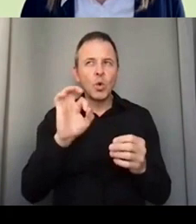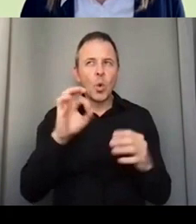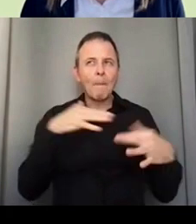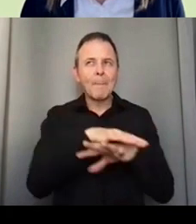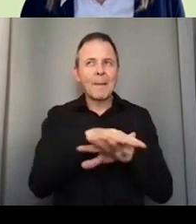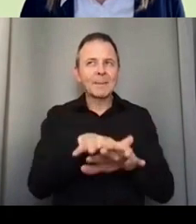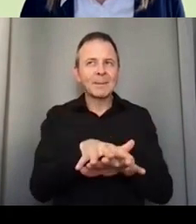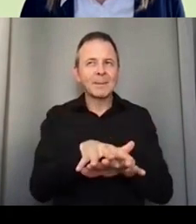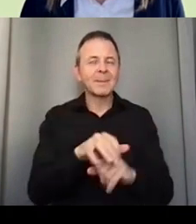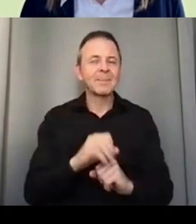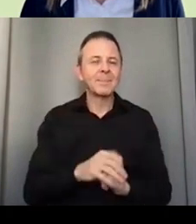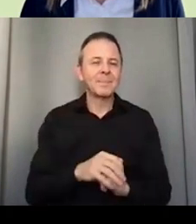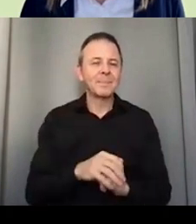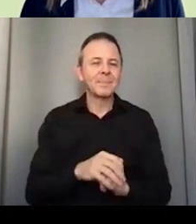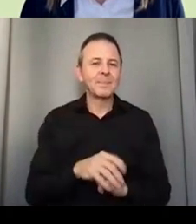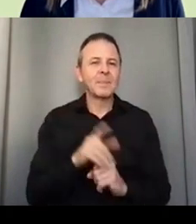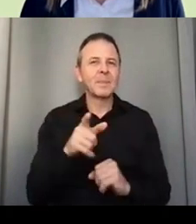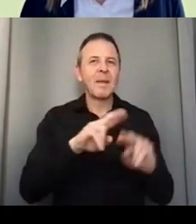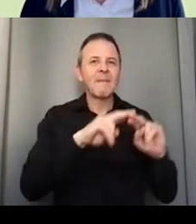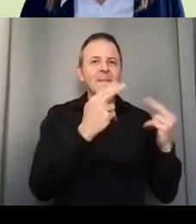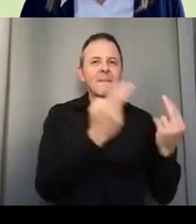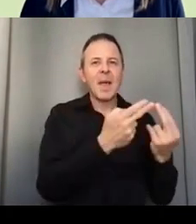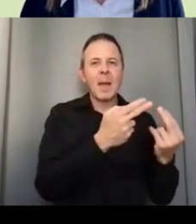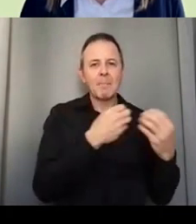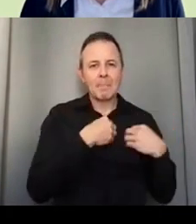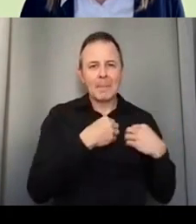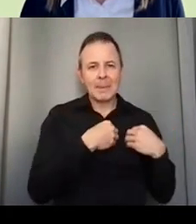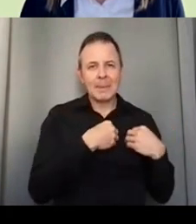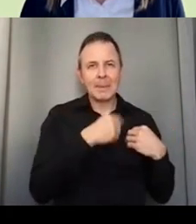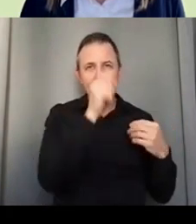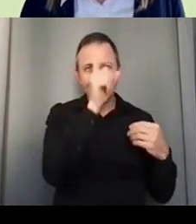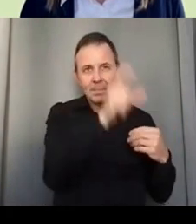you're looking on the family business column creating a vision, writing goals